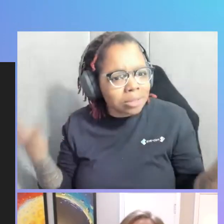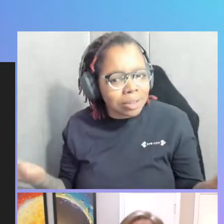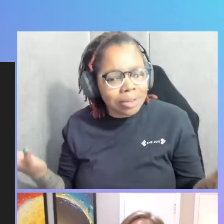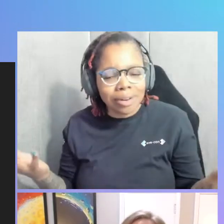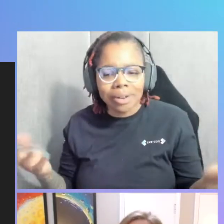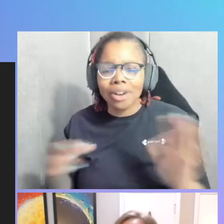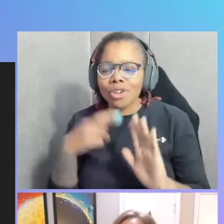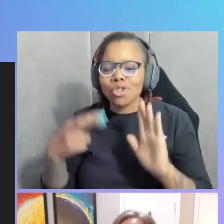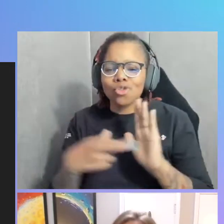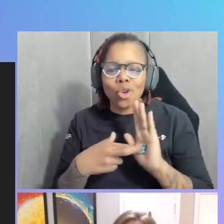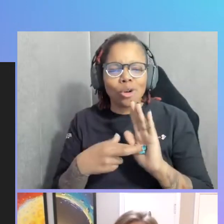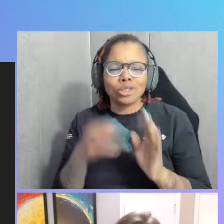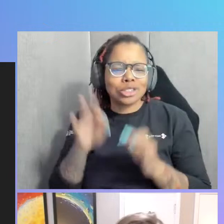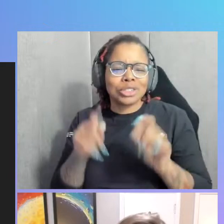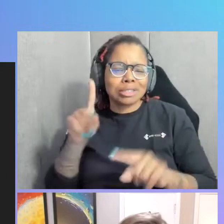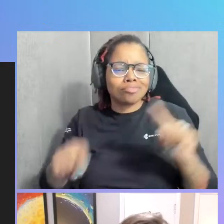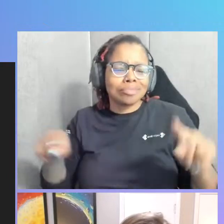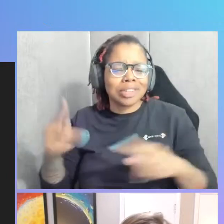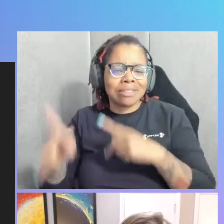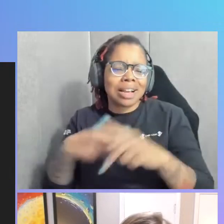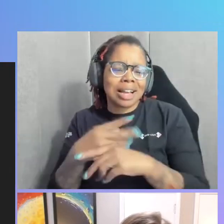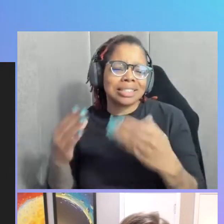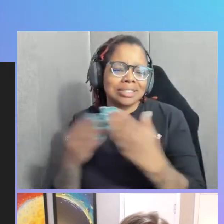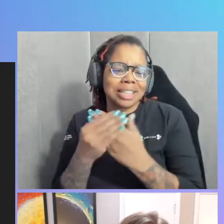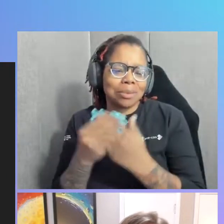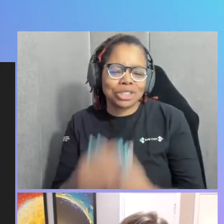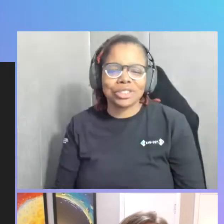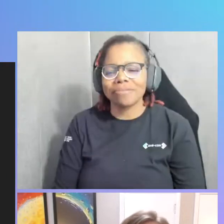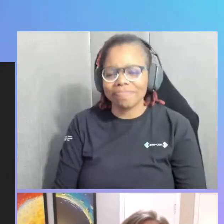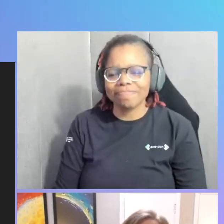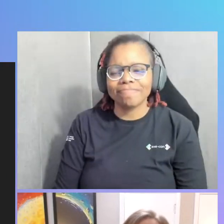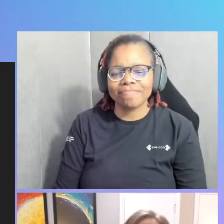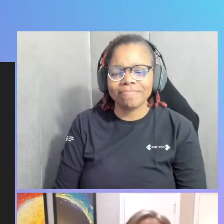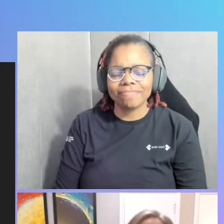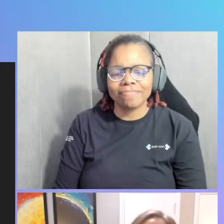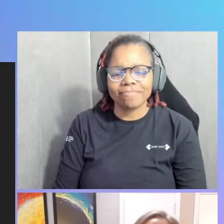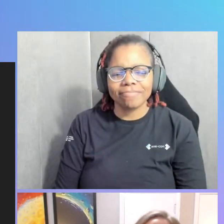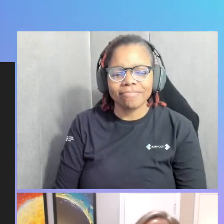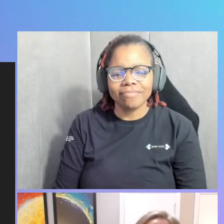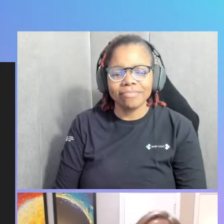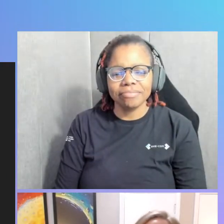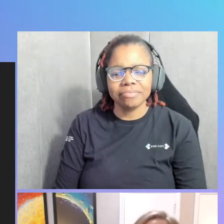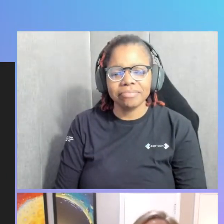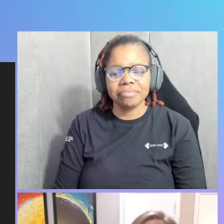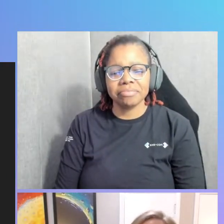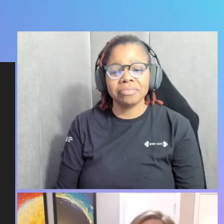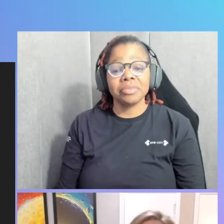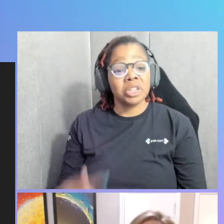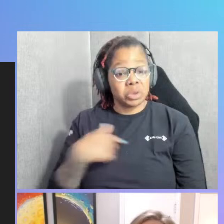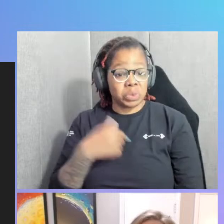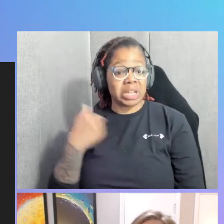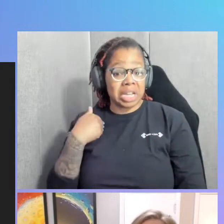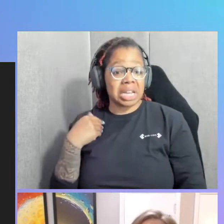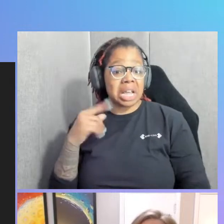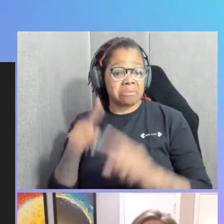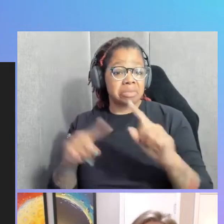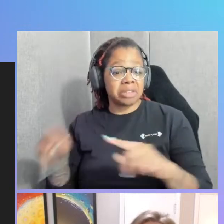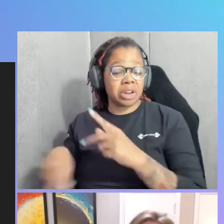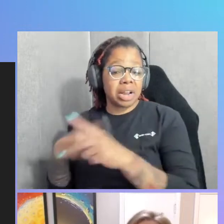of sandwiches. So, like, we can have different types of